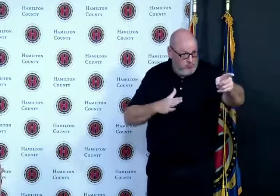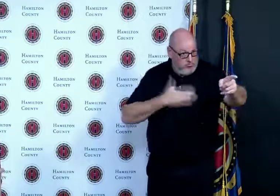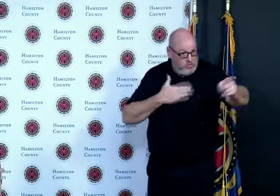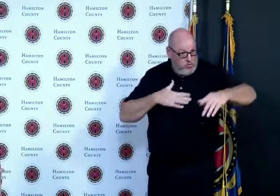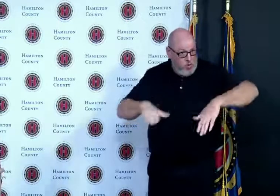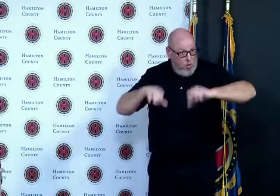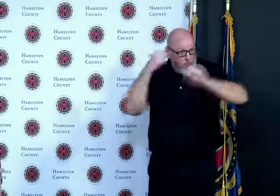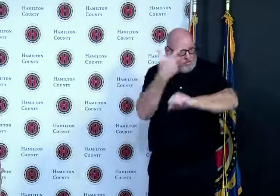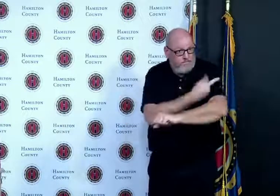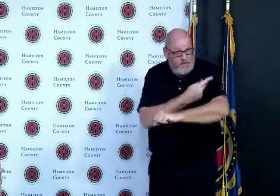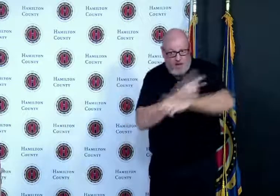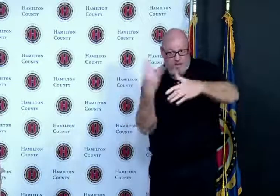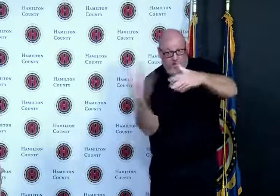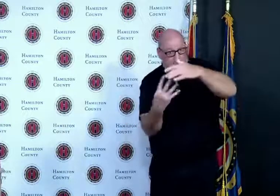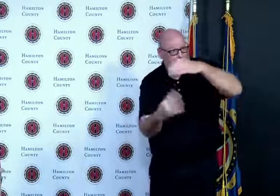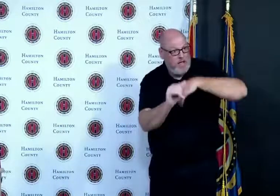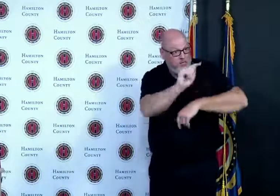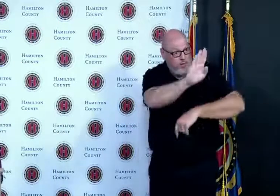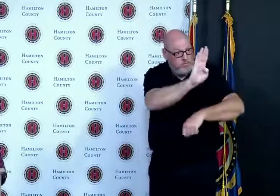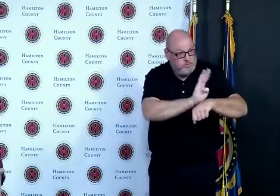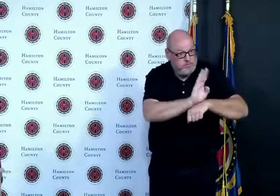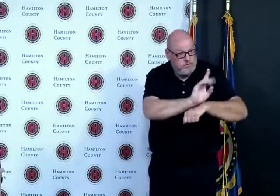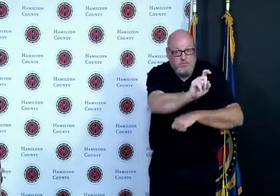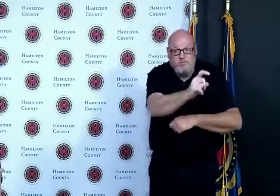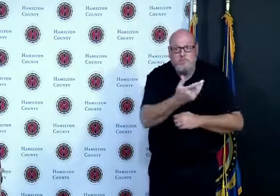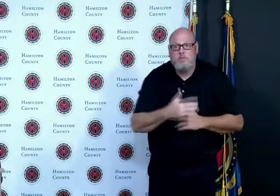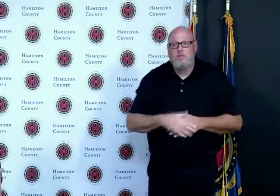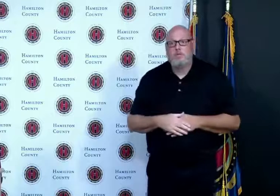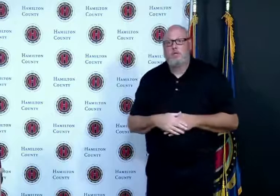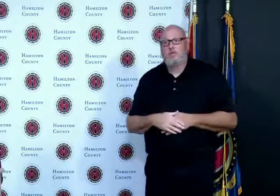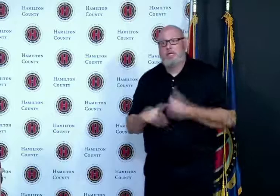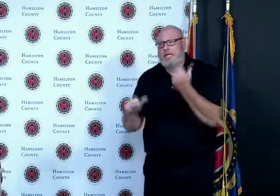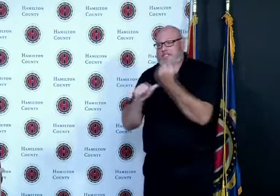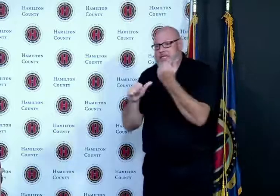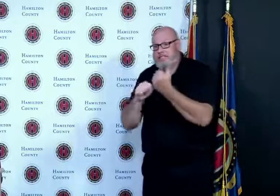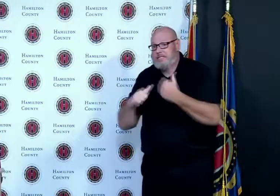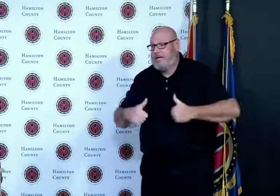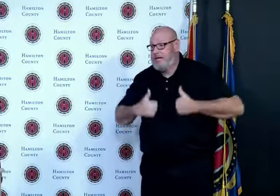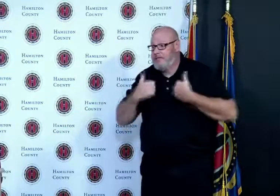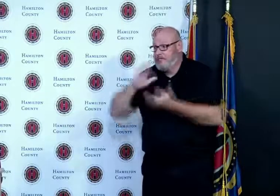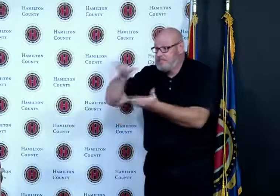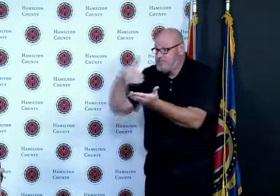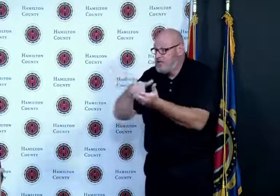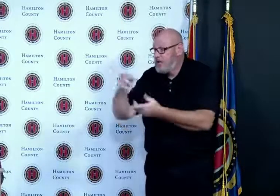go in and vaccinate people to make it as easy as possible for folks to get the vaccine the other